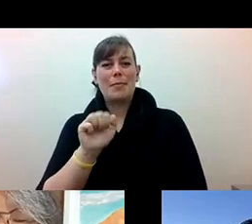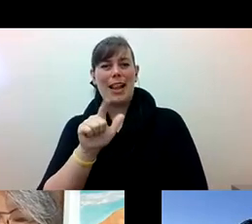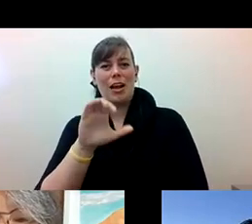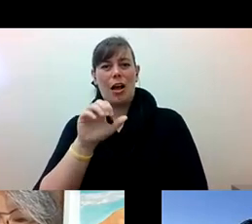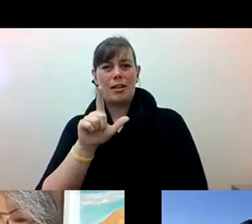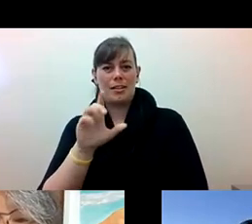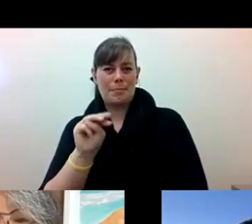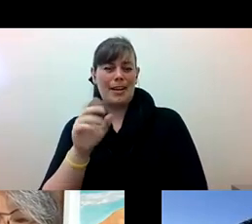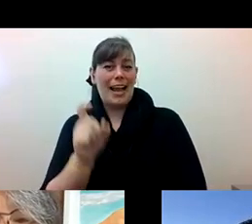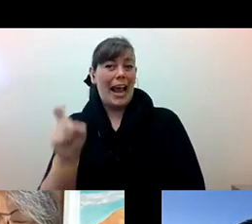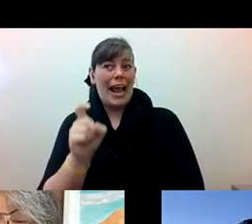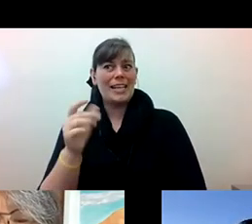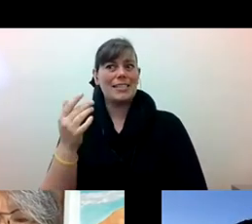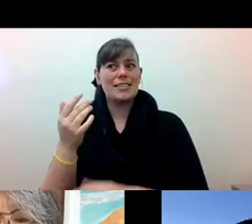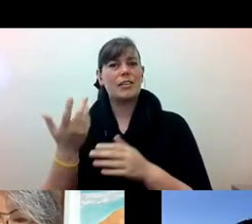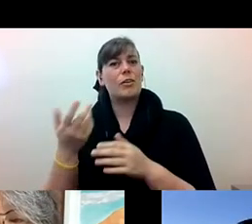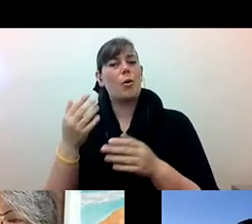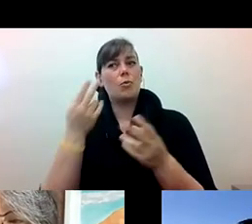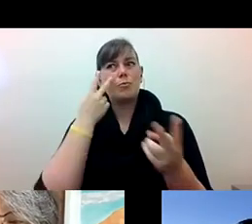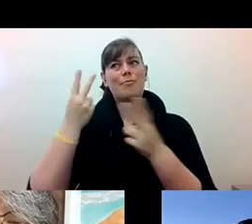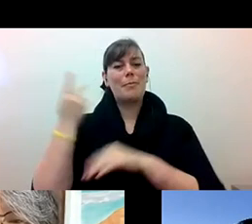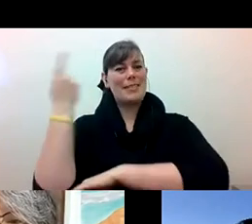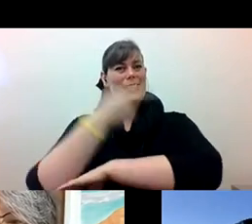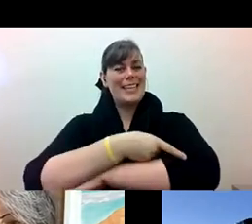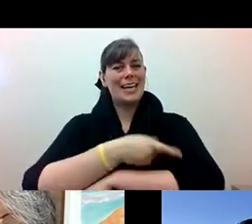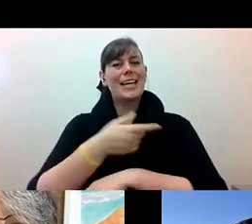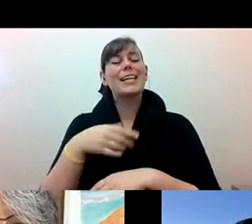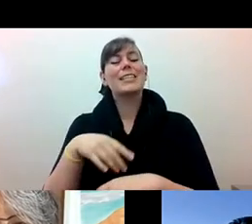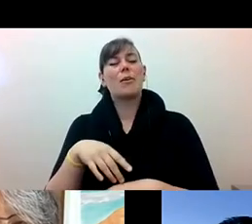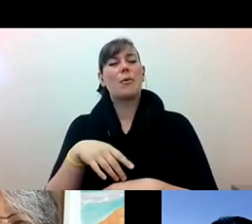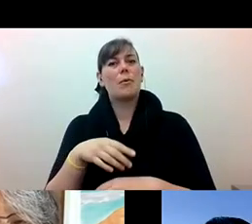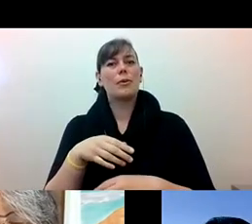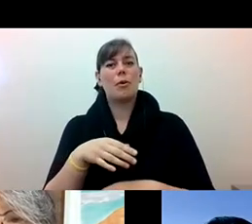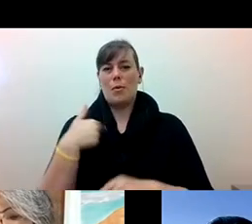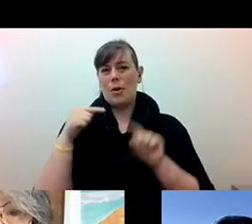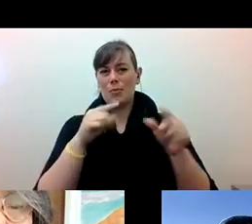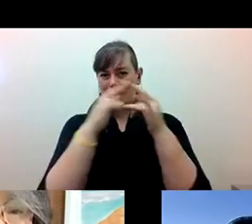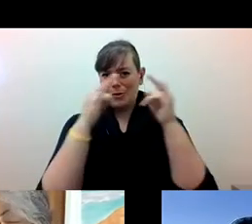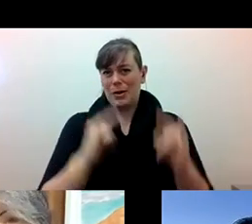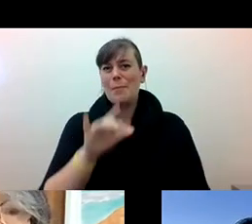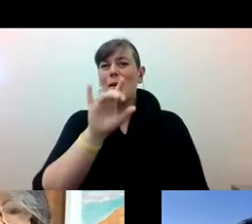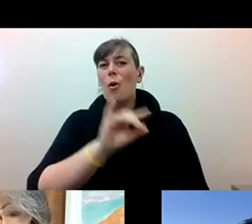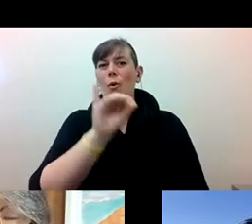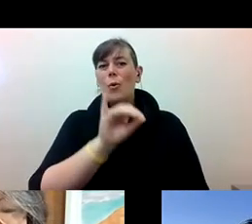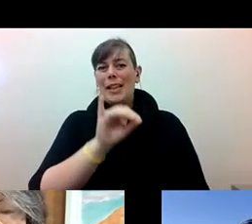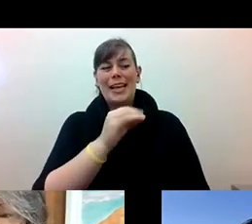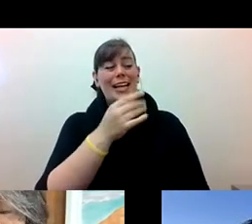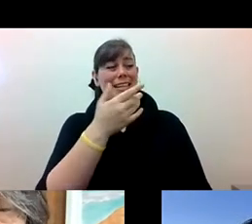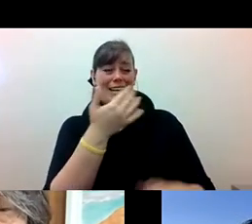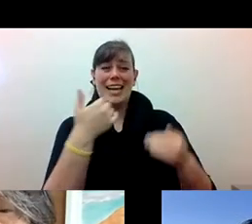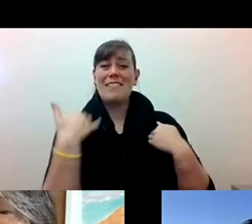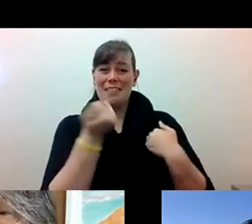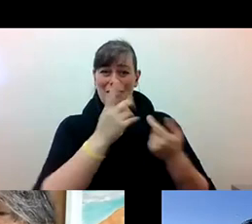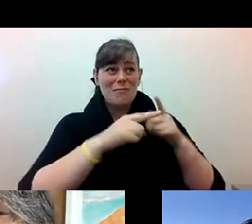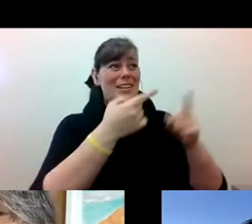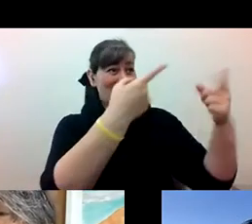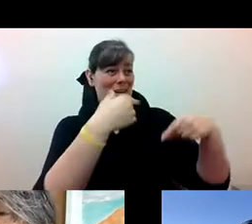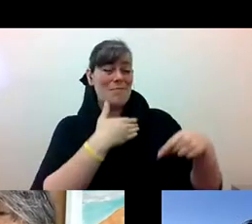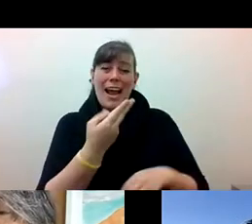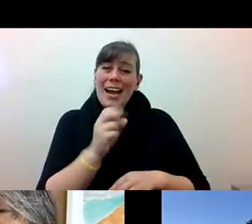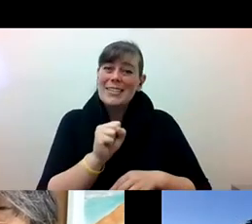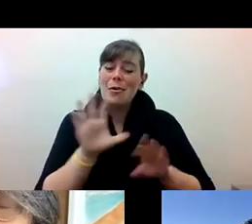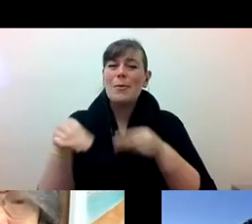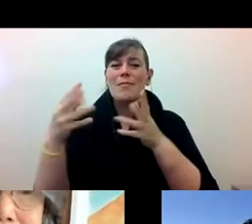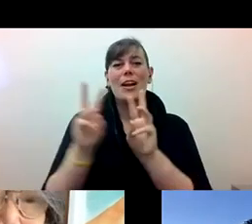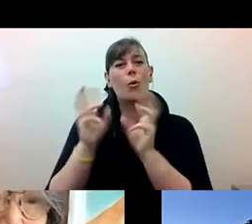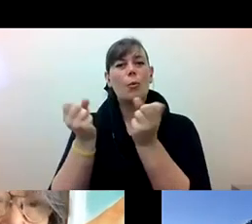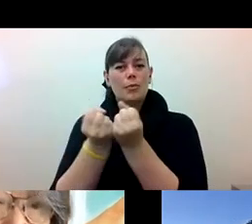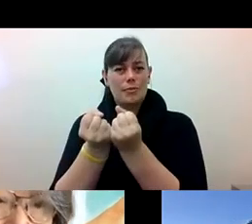Alex Tom he/him: And so I invited all my friends from this camp I went to in Oakland and they came to my high school and they did a workshop on the...